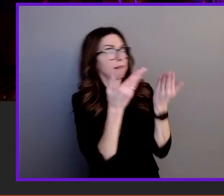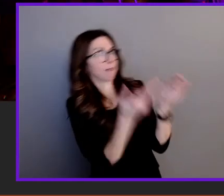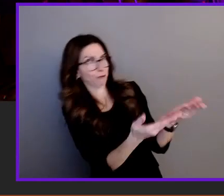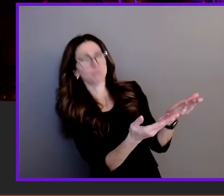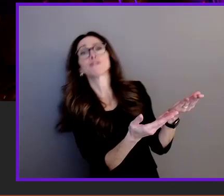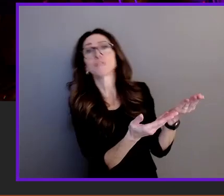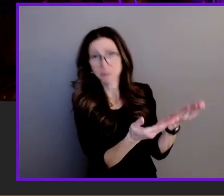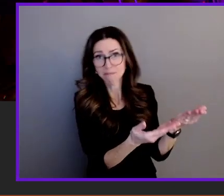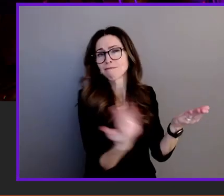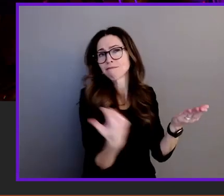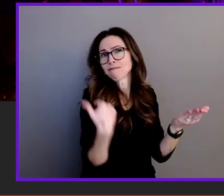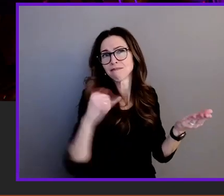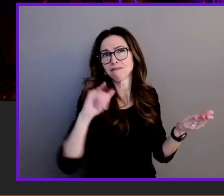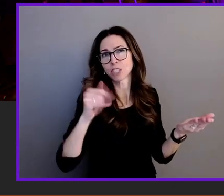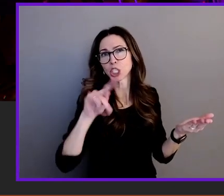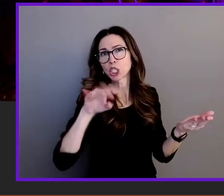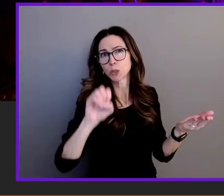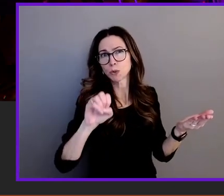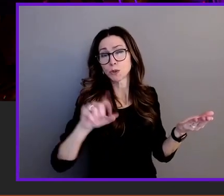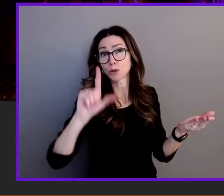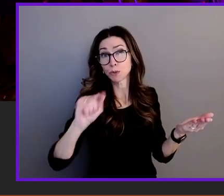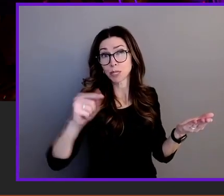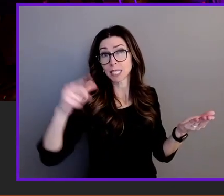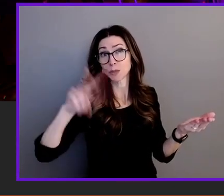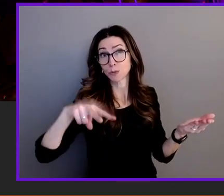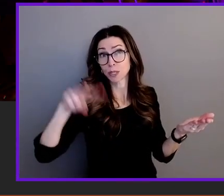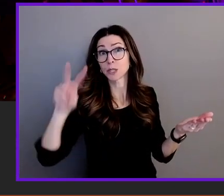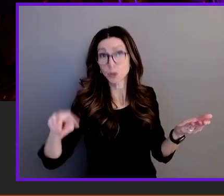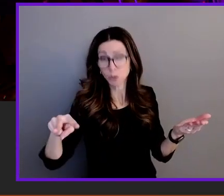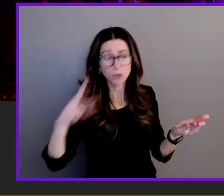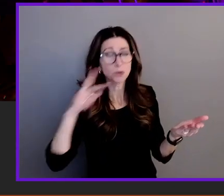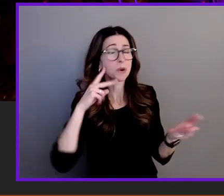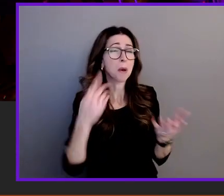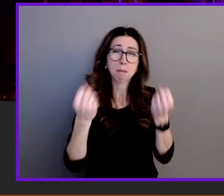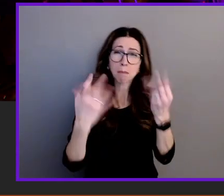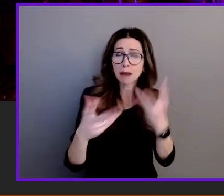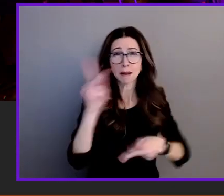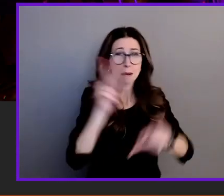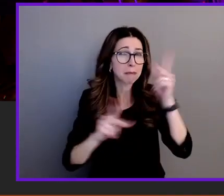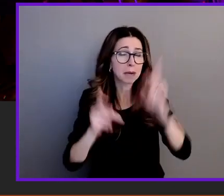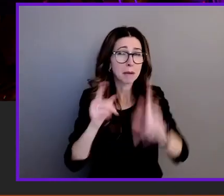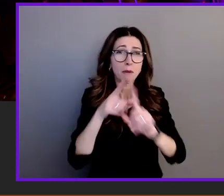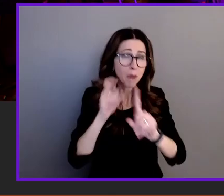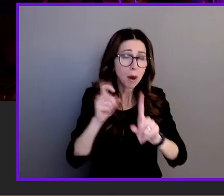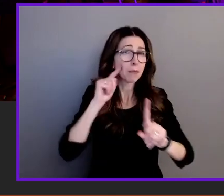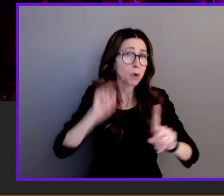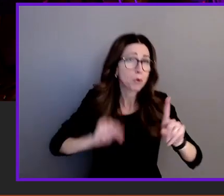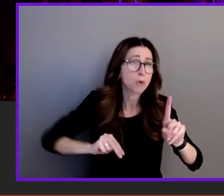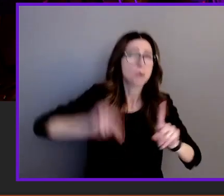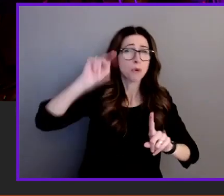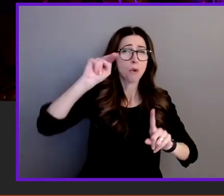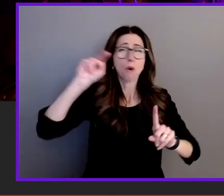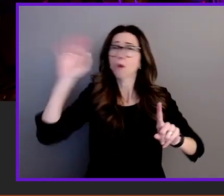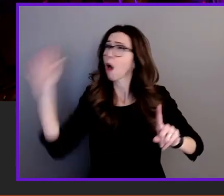from all the circumpolar region, with representatives of the Arctic countries and Indigenous nations from the region.